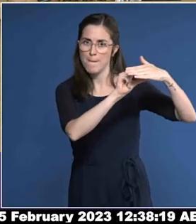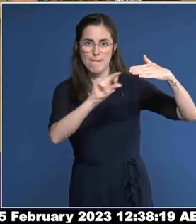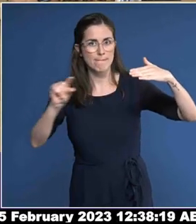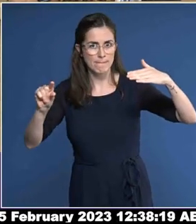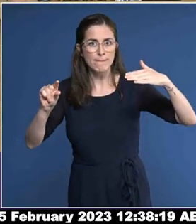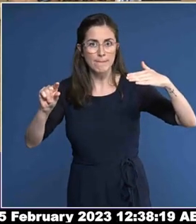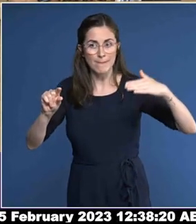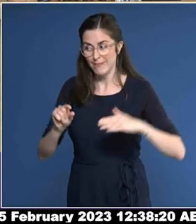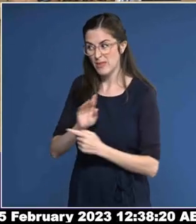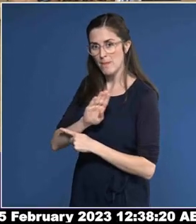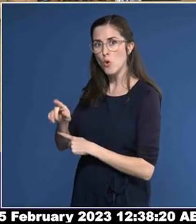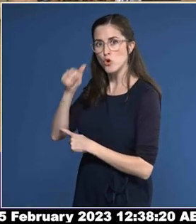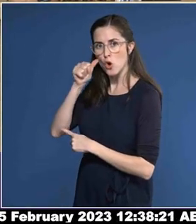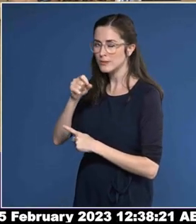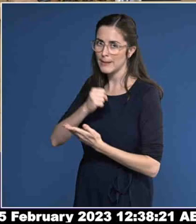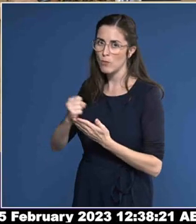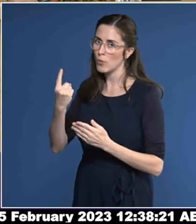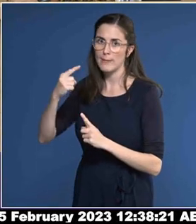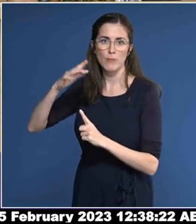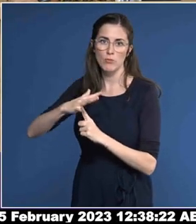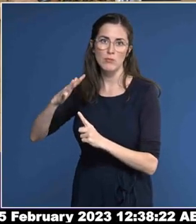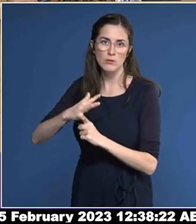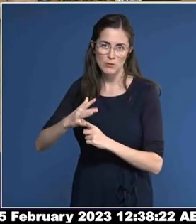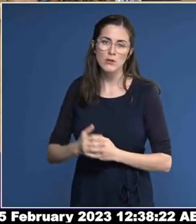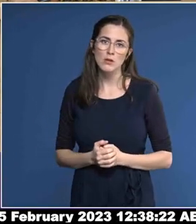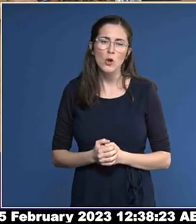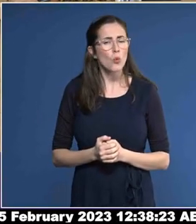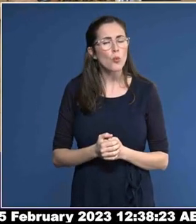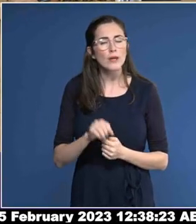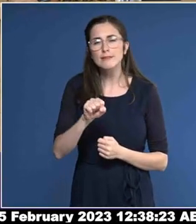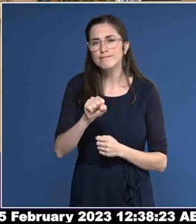And we do provide that training on an ongoing basis for our directors as well.